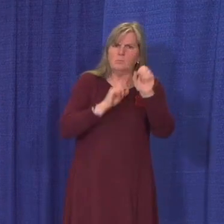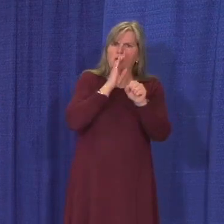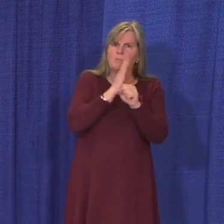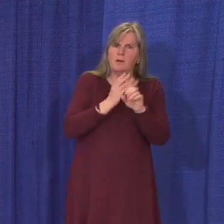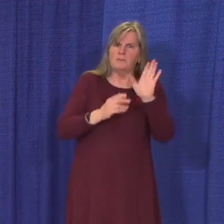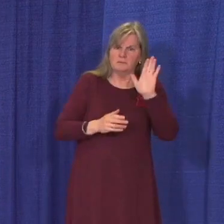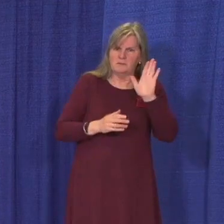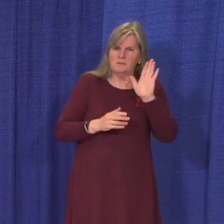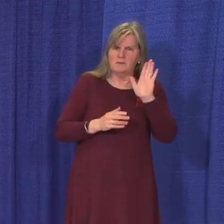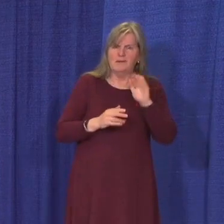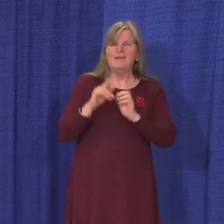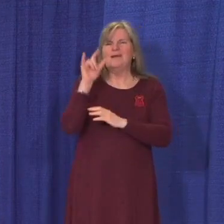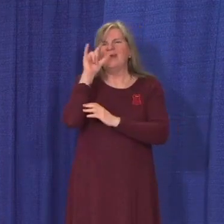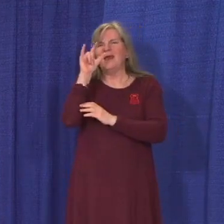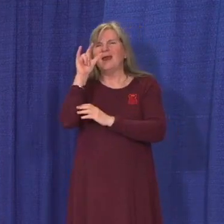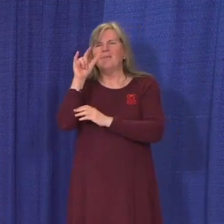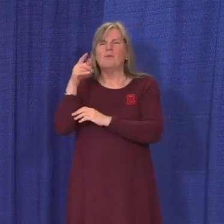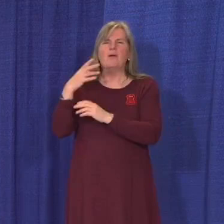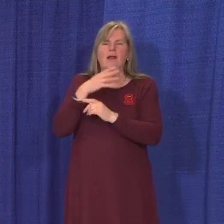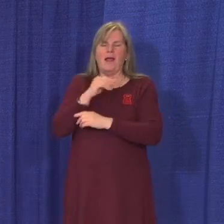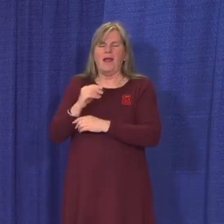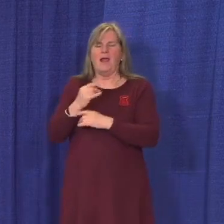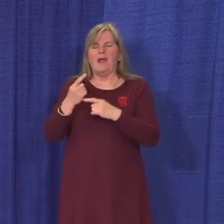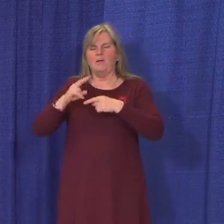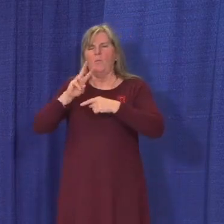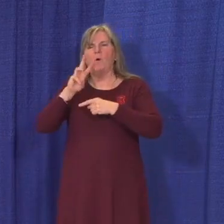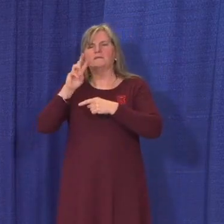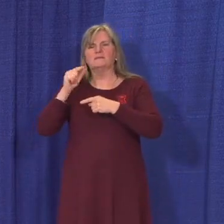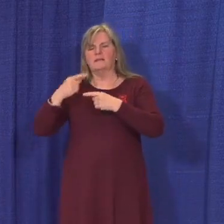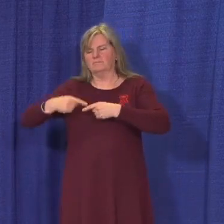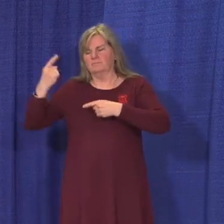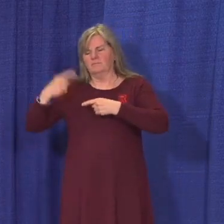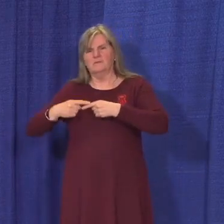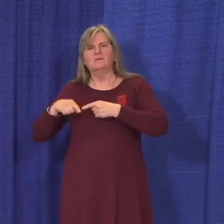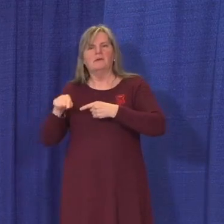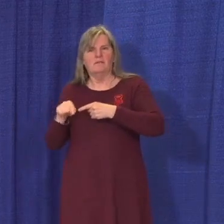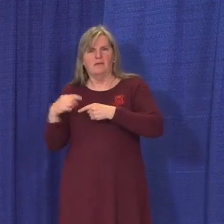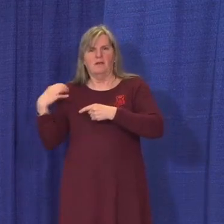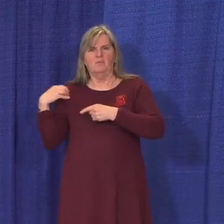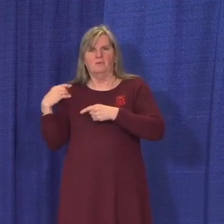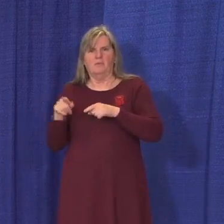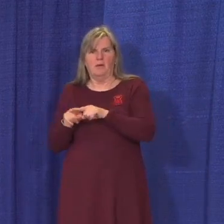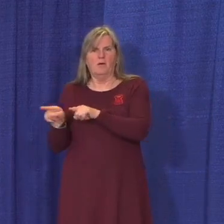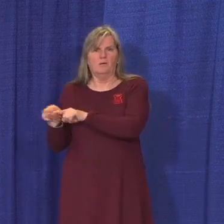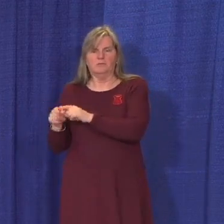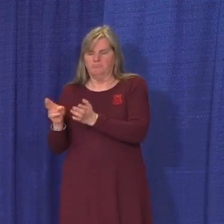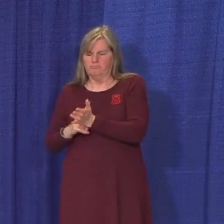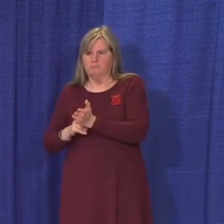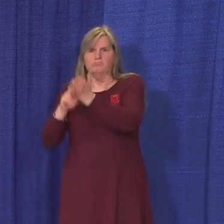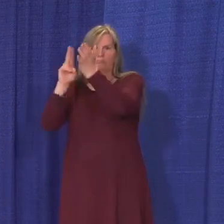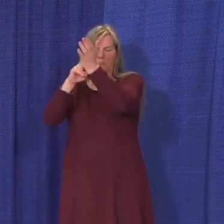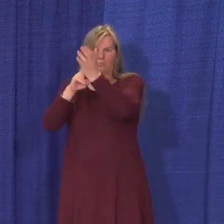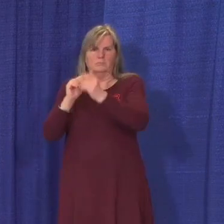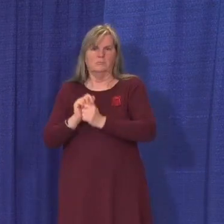required by law to fill out sign and submit a declaration form which outlines their recent